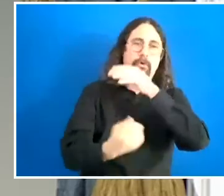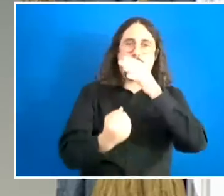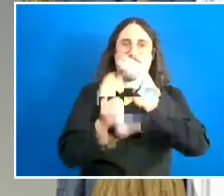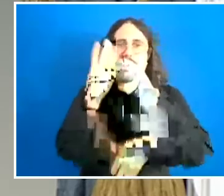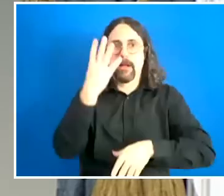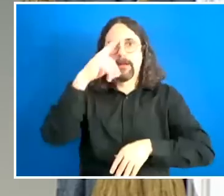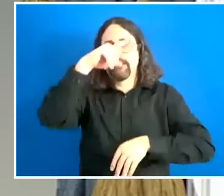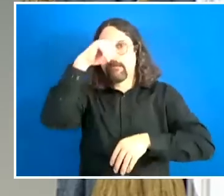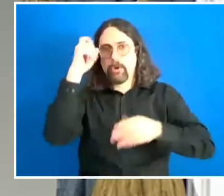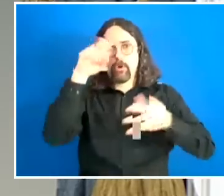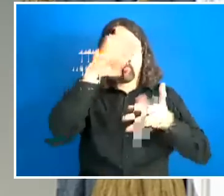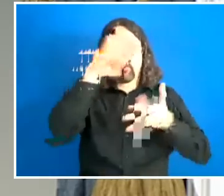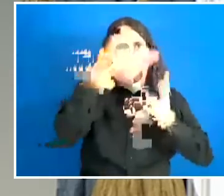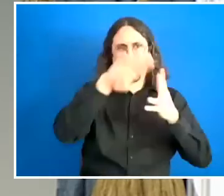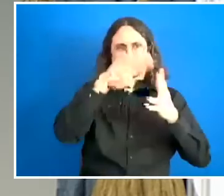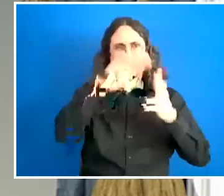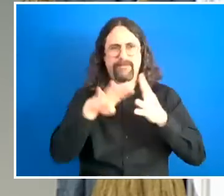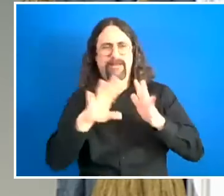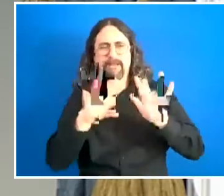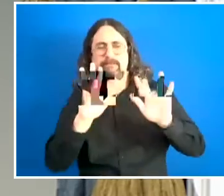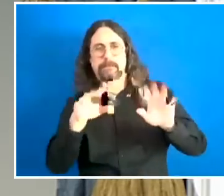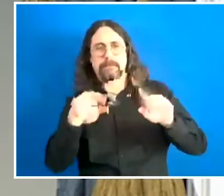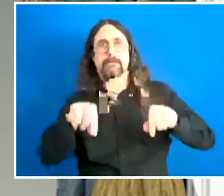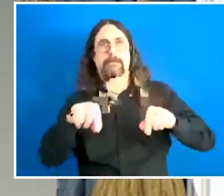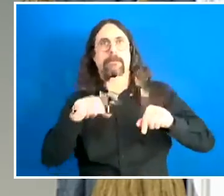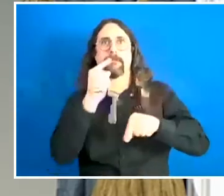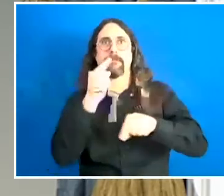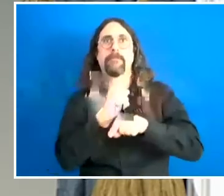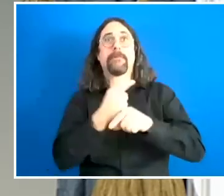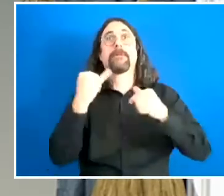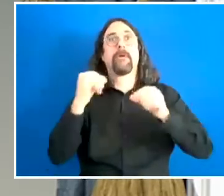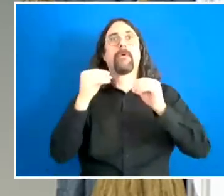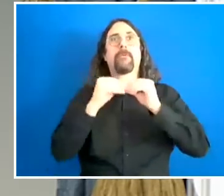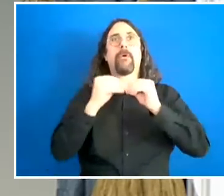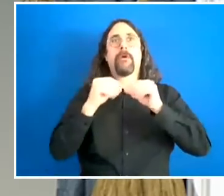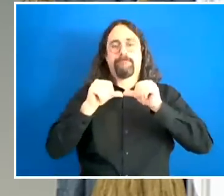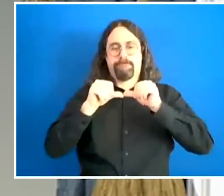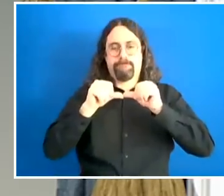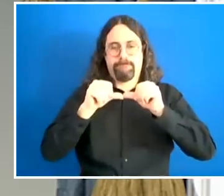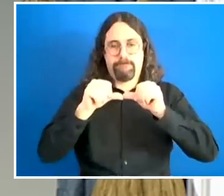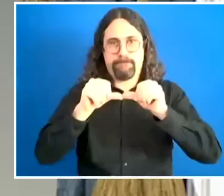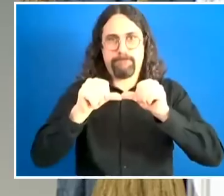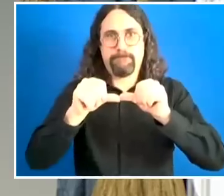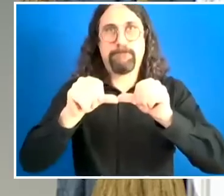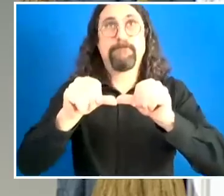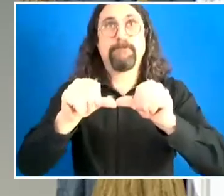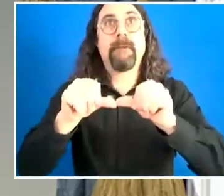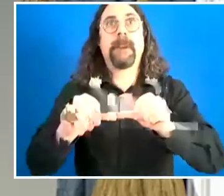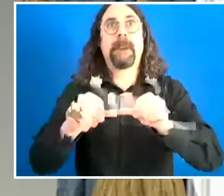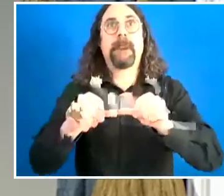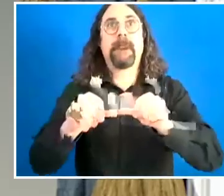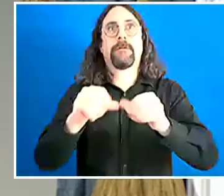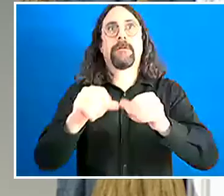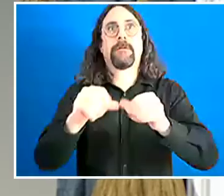GRADE LEVELND A EVERY COURSE AT THE SECONDARY LEVEL, THERE ARE STANDARDS. IN OTHER WORDS,